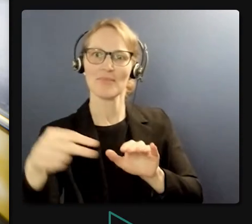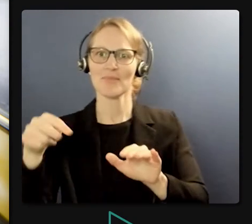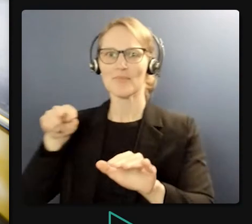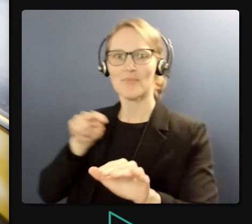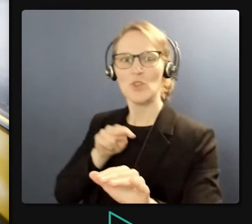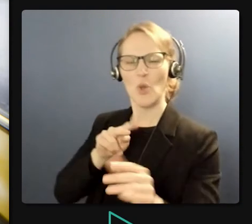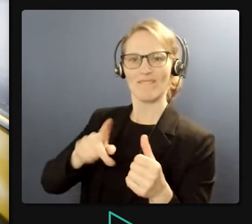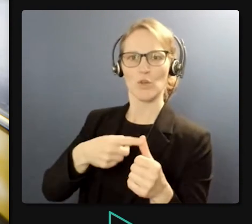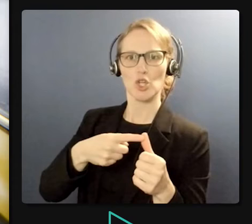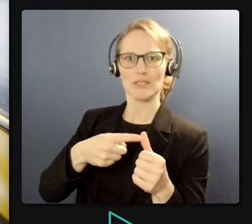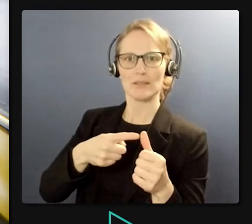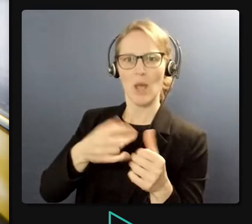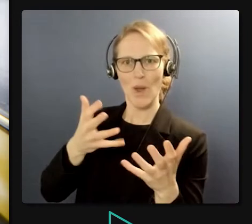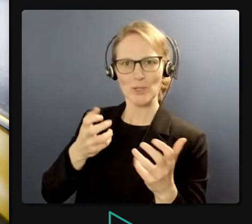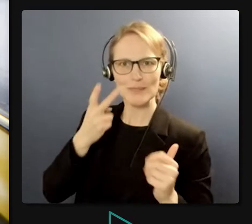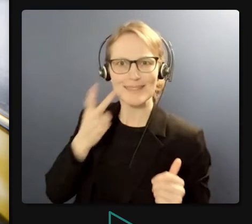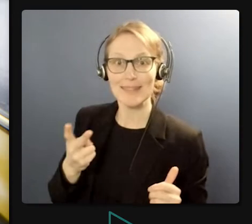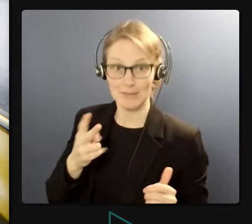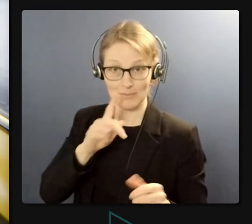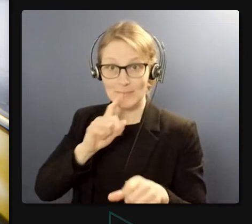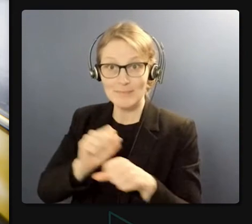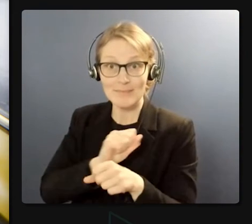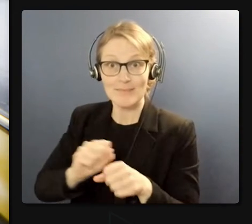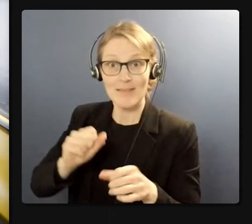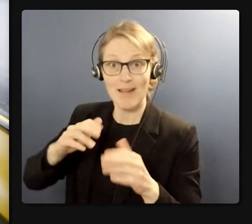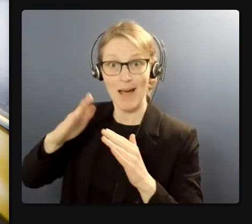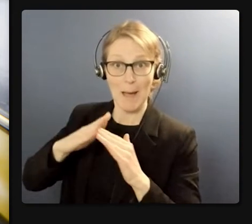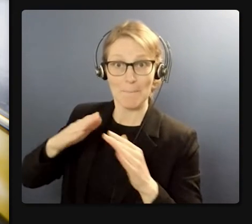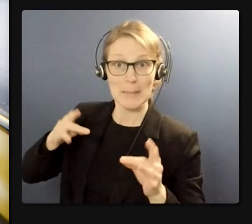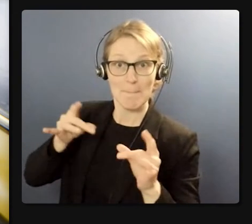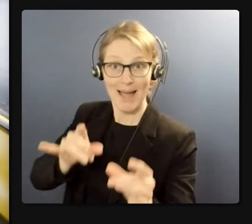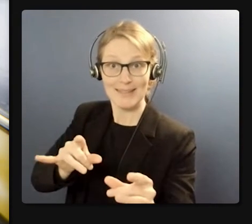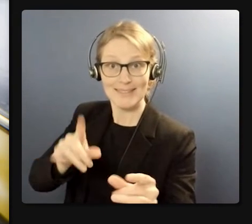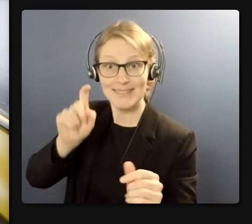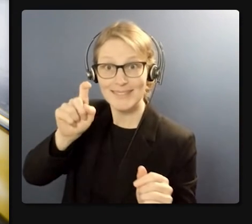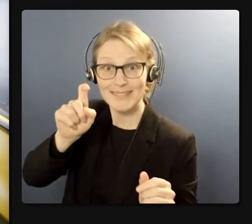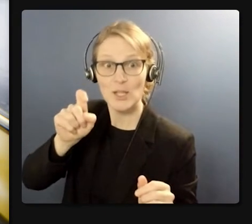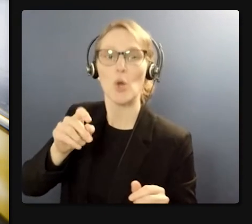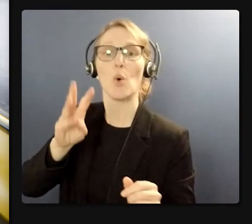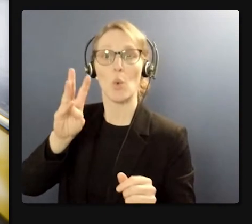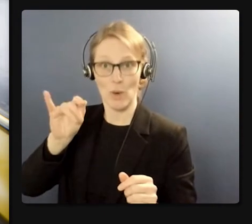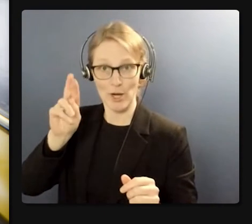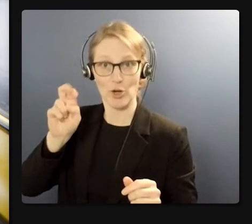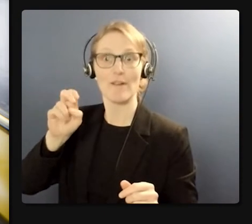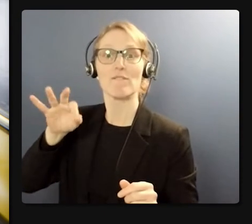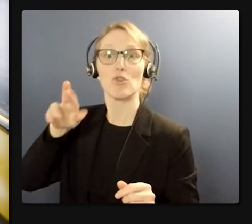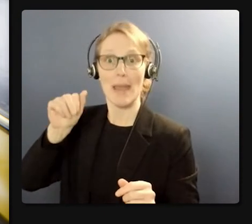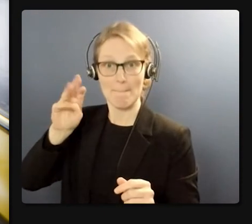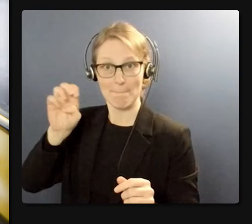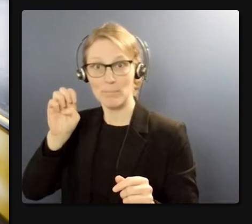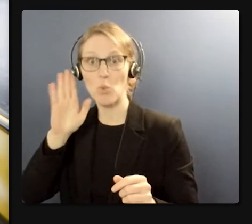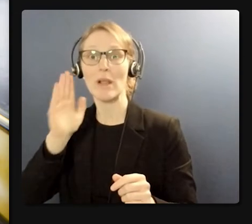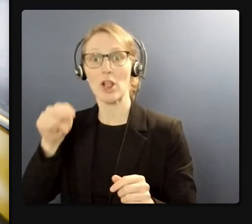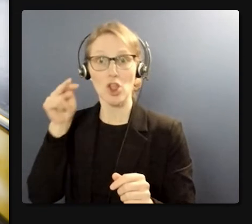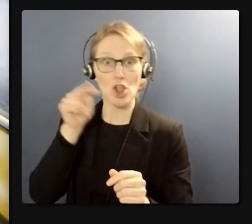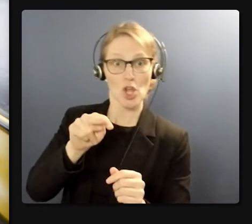First, let's look at how optimized this car actually is. Yeah, let's look in wire frame and just zoom around